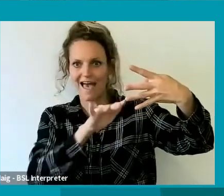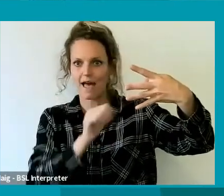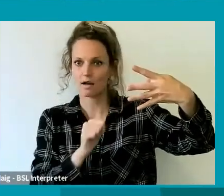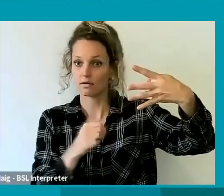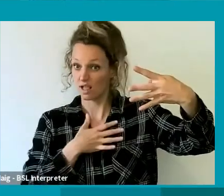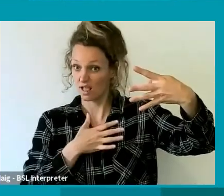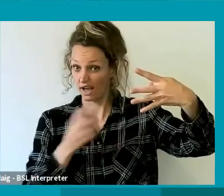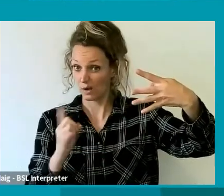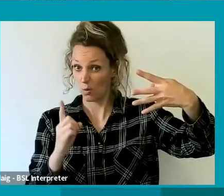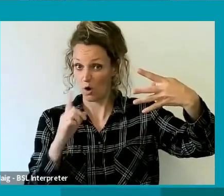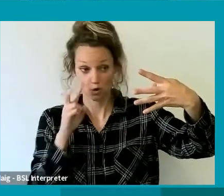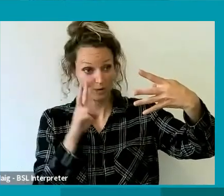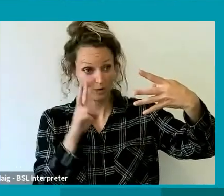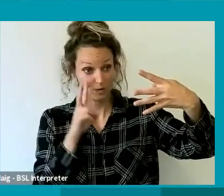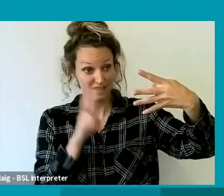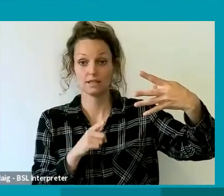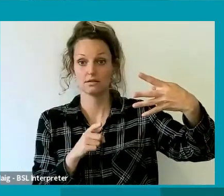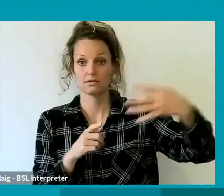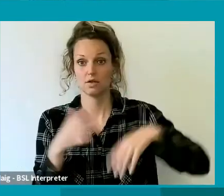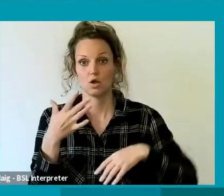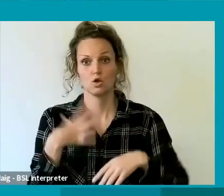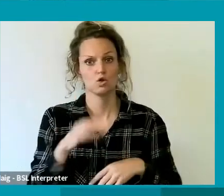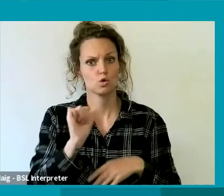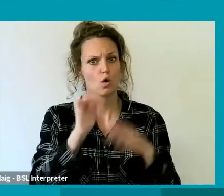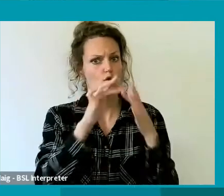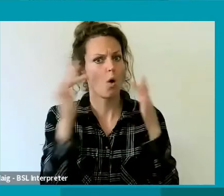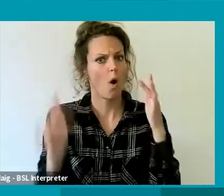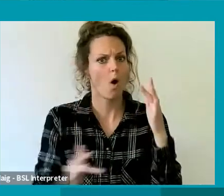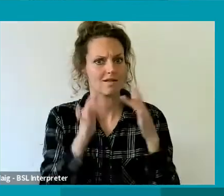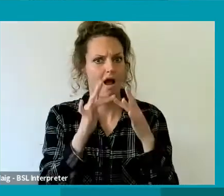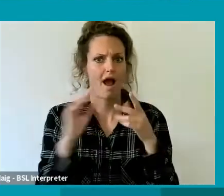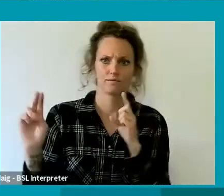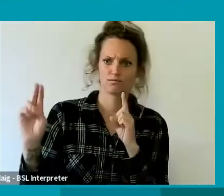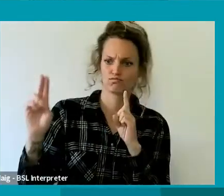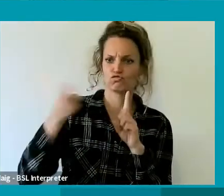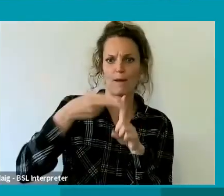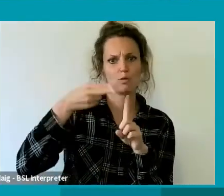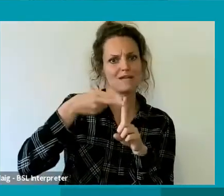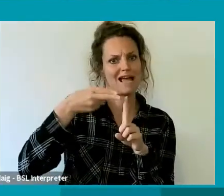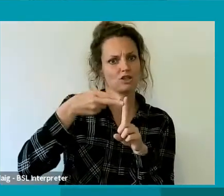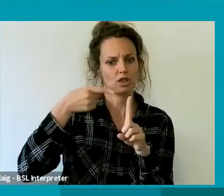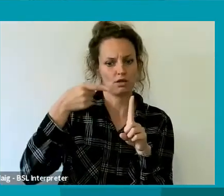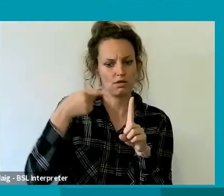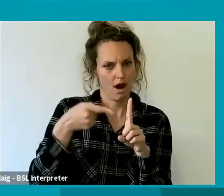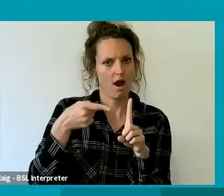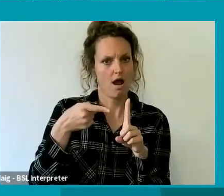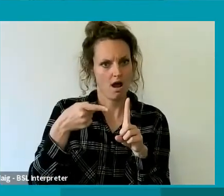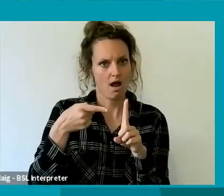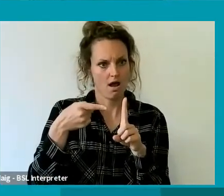to take on a life force of its own, or should you be the one to control the narrative. Toby?